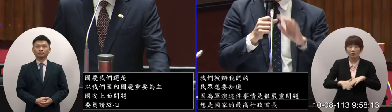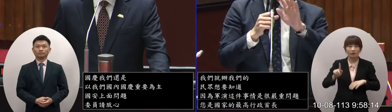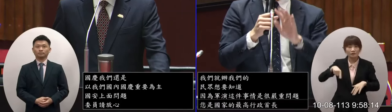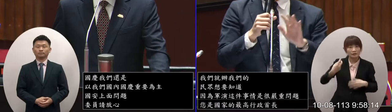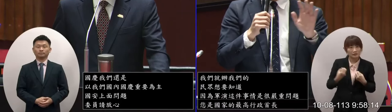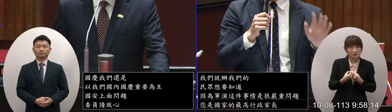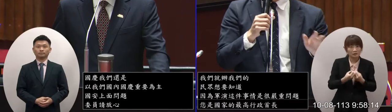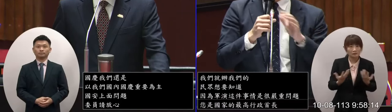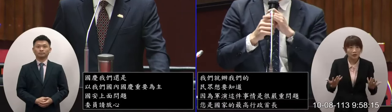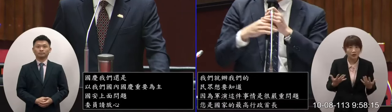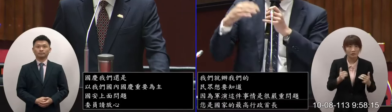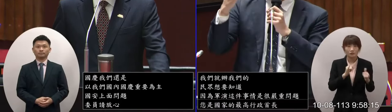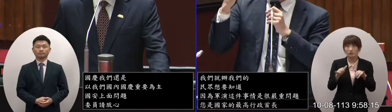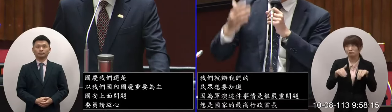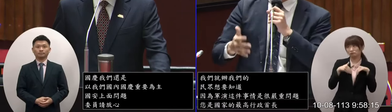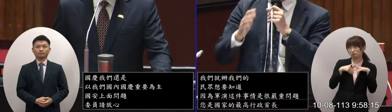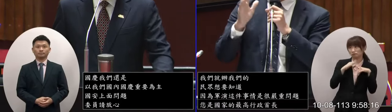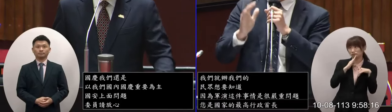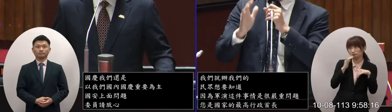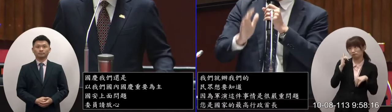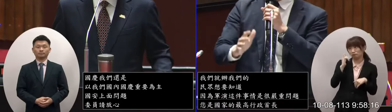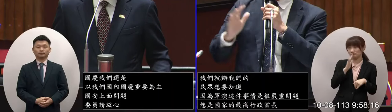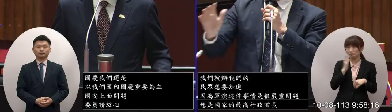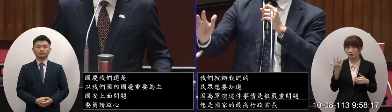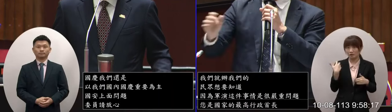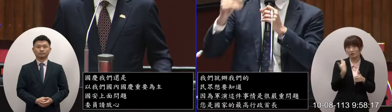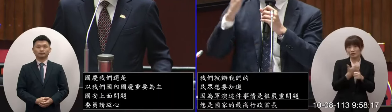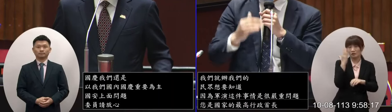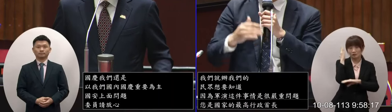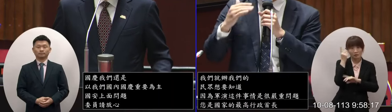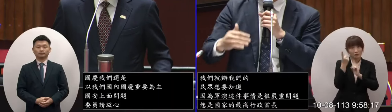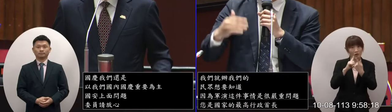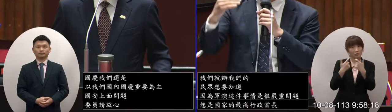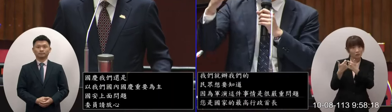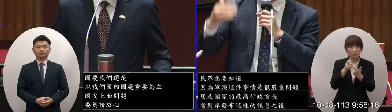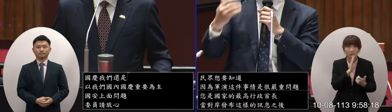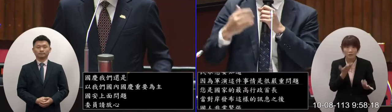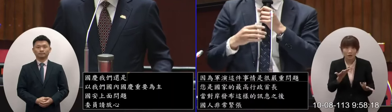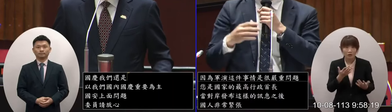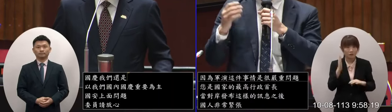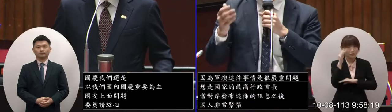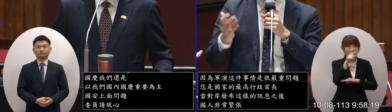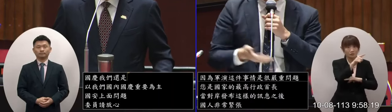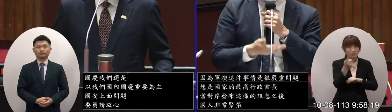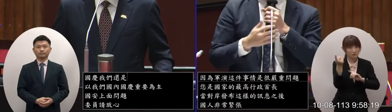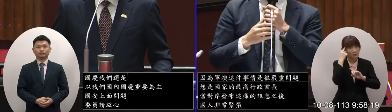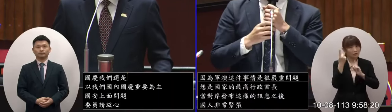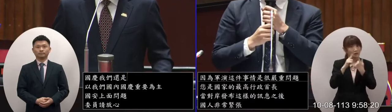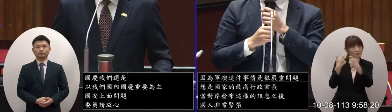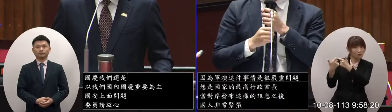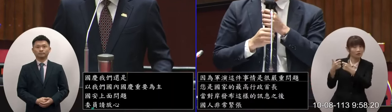Or we don’t need to do anything. Then our government will definitely respond well. So what is the government’s response ? Please tell everyone.